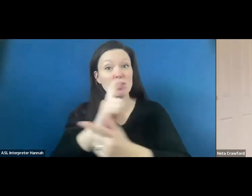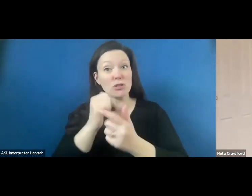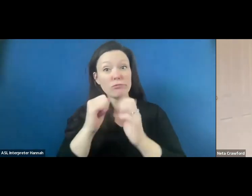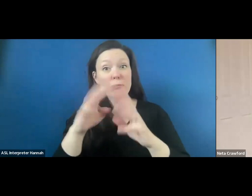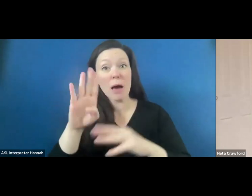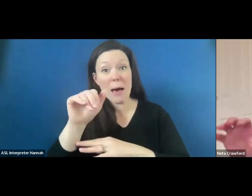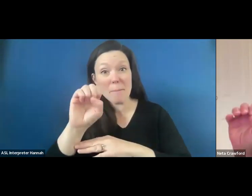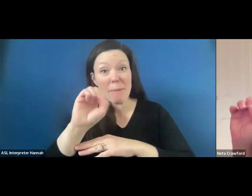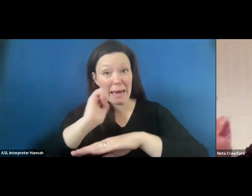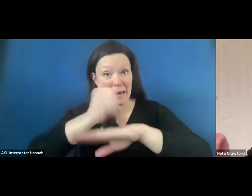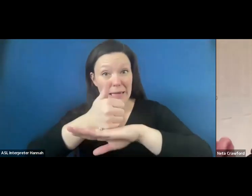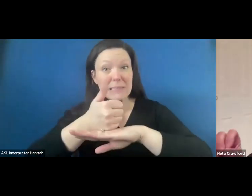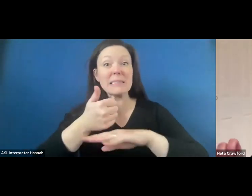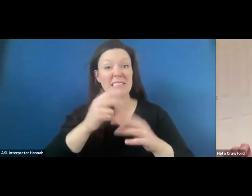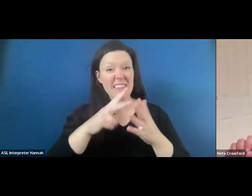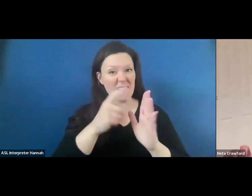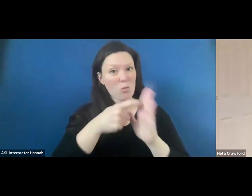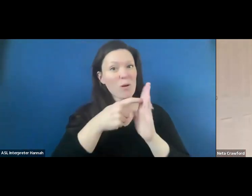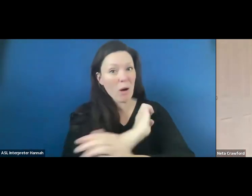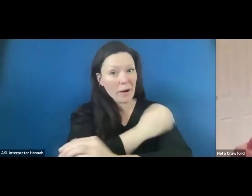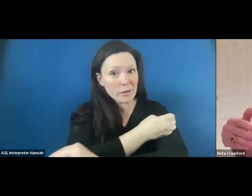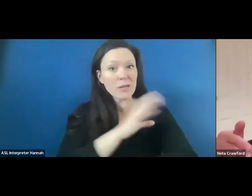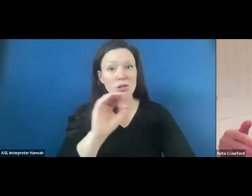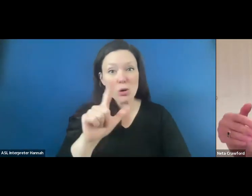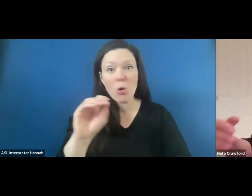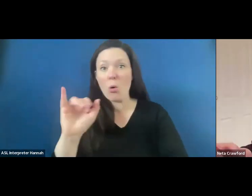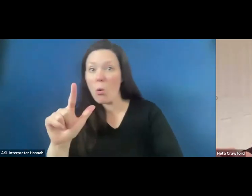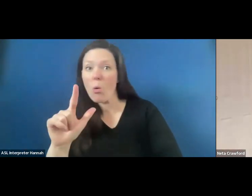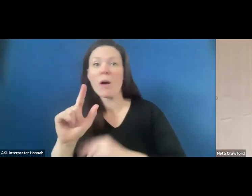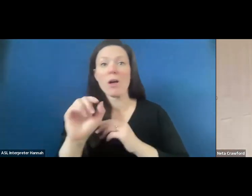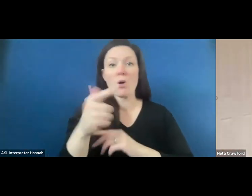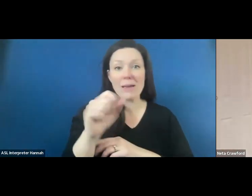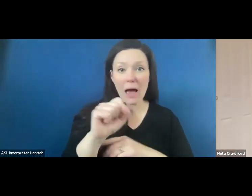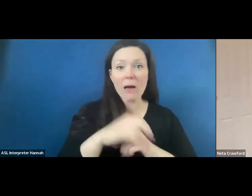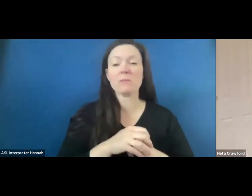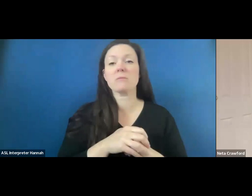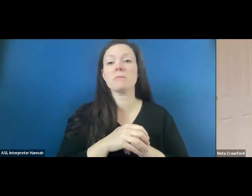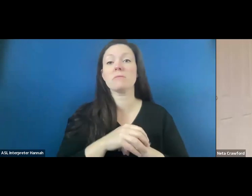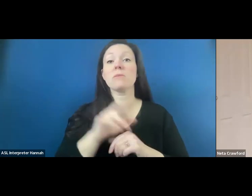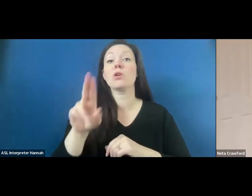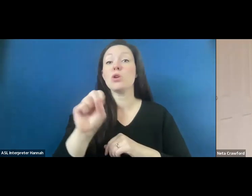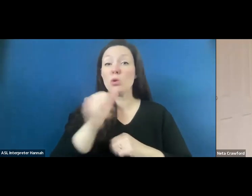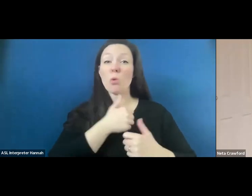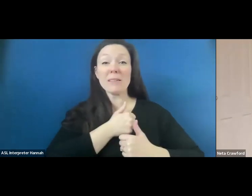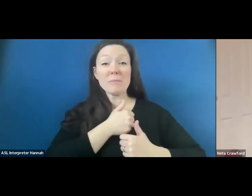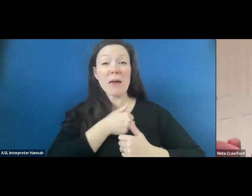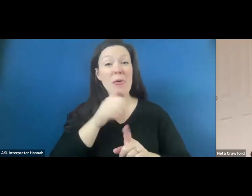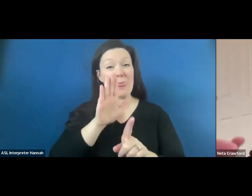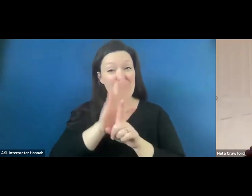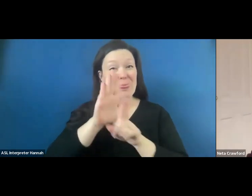And then there's military industrialization, which, if you look at the U.S. military's emissions, you double that